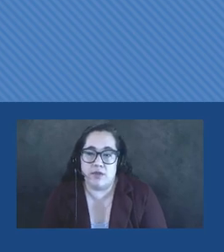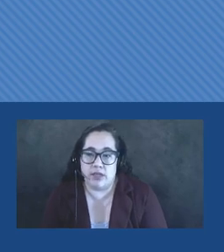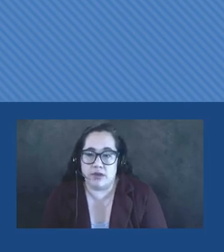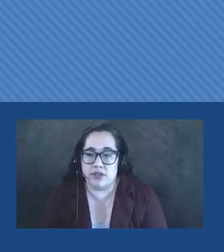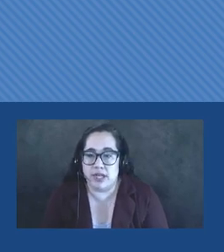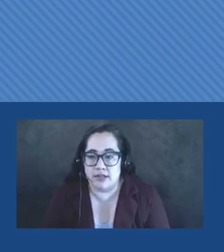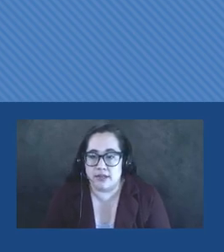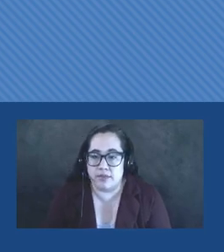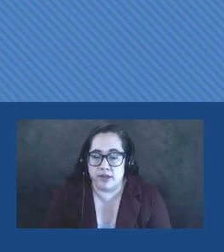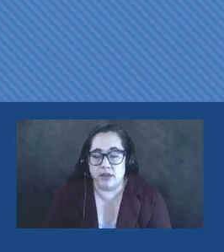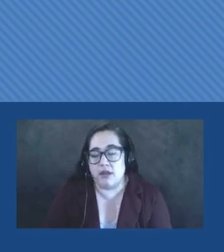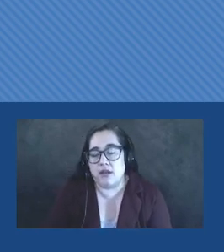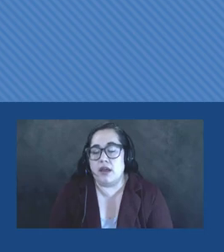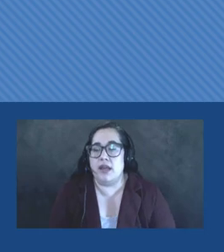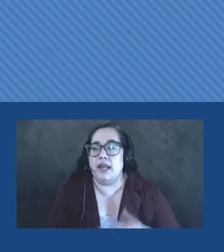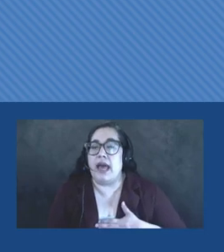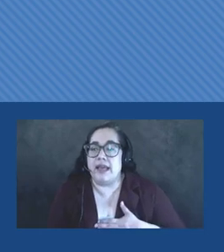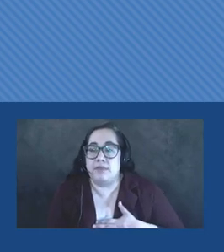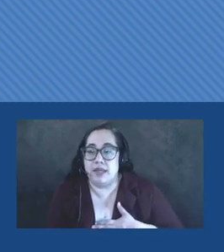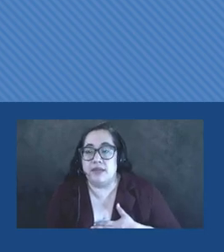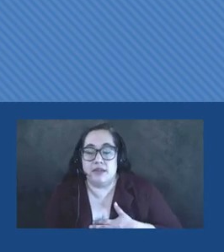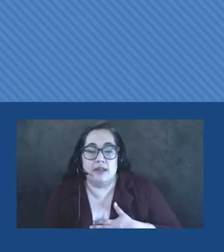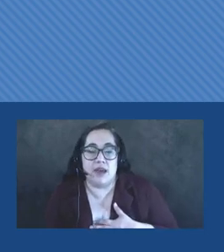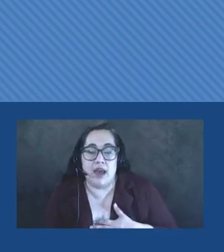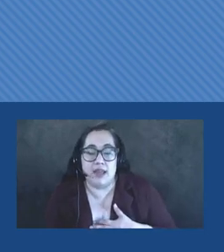fully understanding something. And I admit I